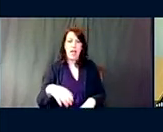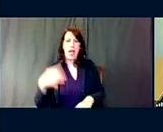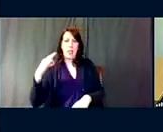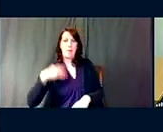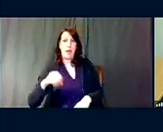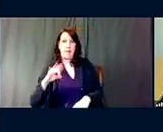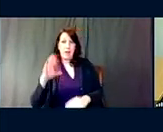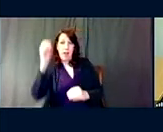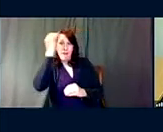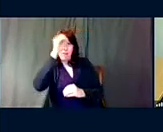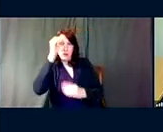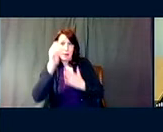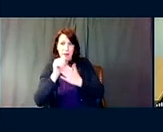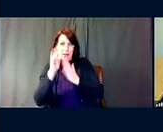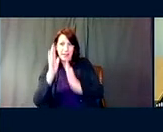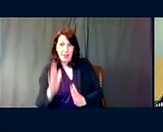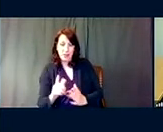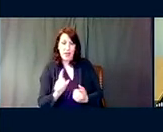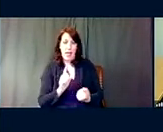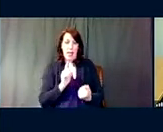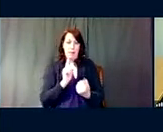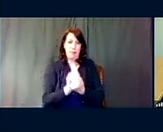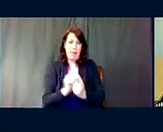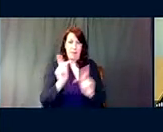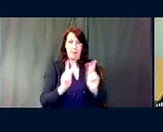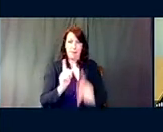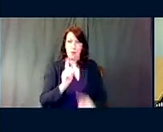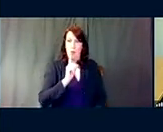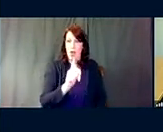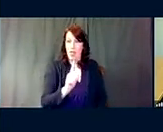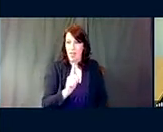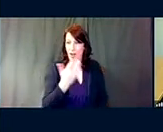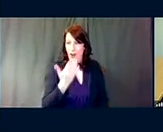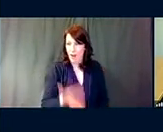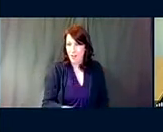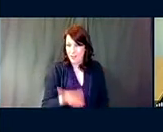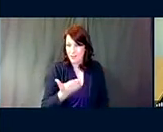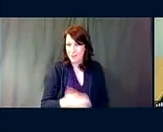OF OPINION LEADERS AND VALUE OF TRULY MEETING PEOPLE WHERE THEY ARE. SO THANKS AGAIN FOR THAT.